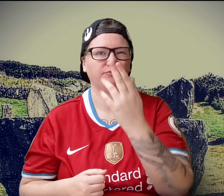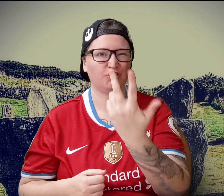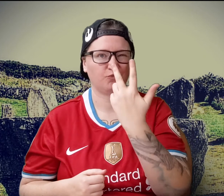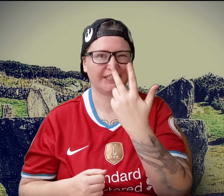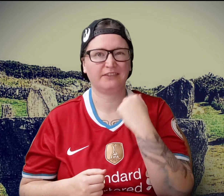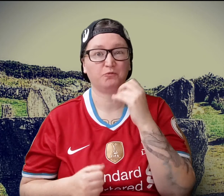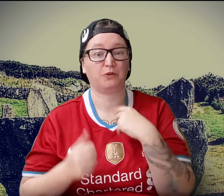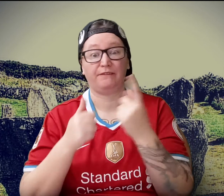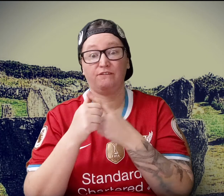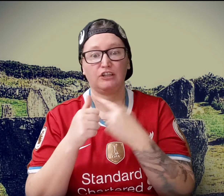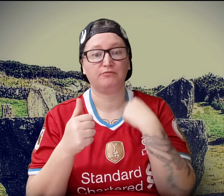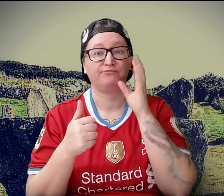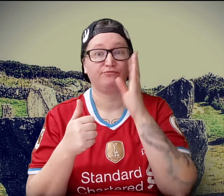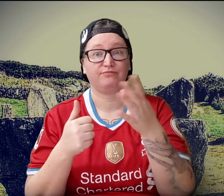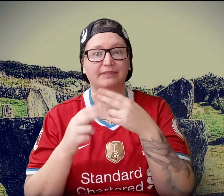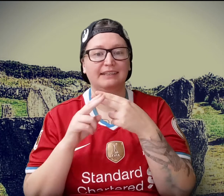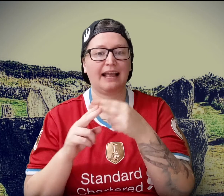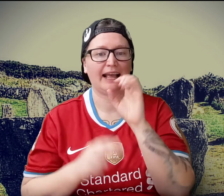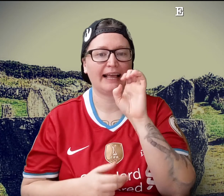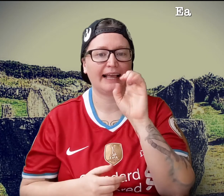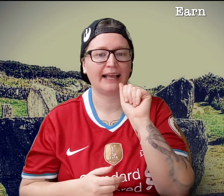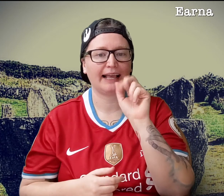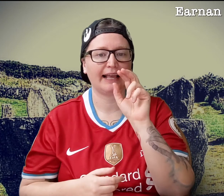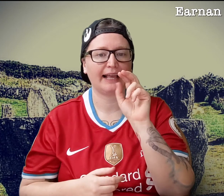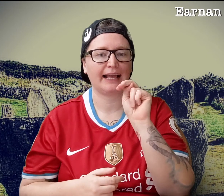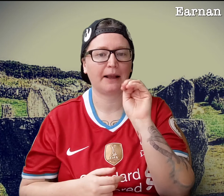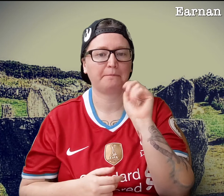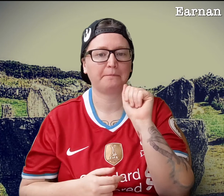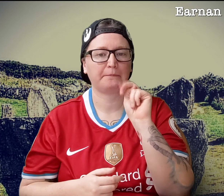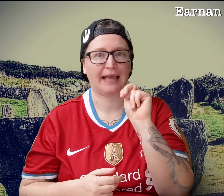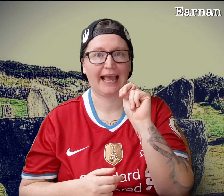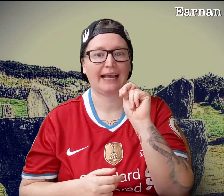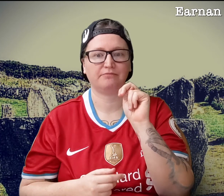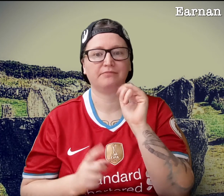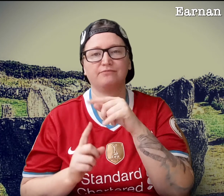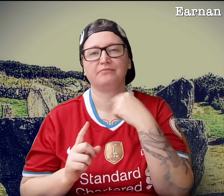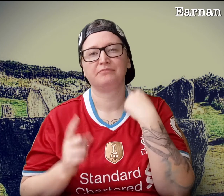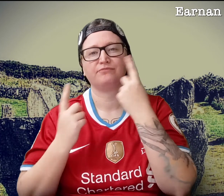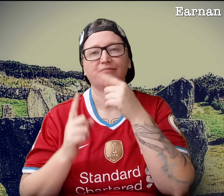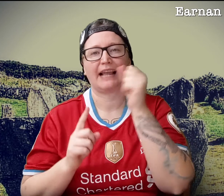so I'm just going to make up three people so the first one I'm going to do is Earnan McBrideii